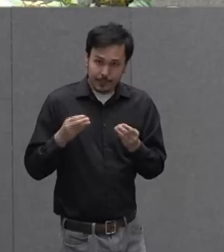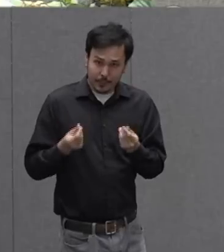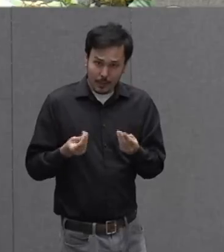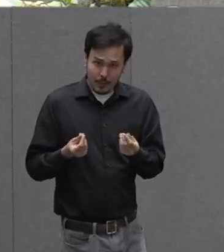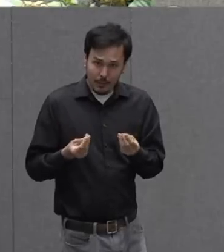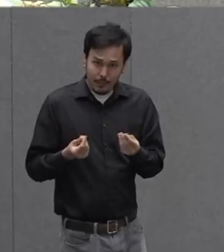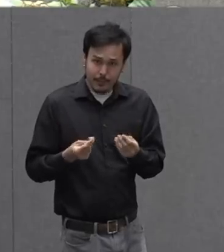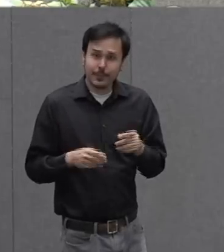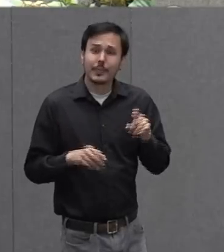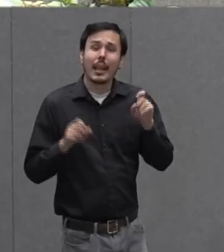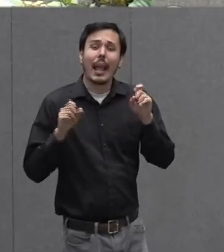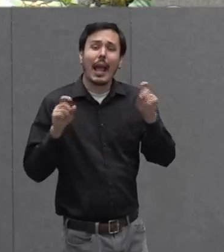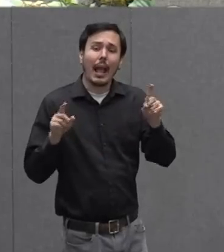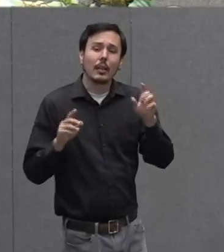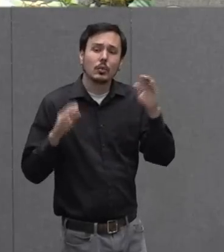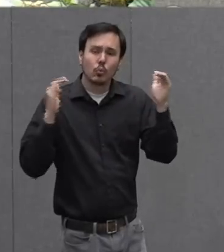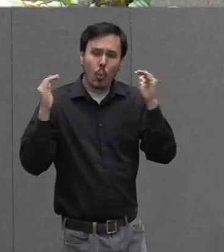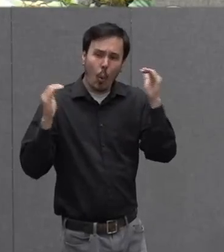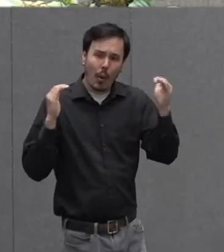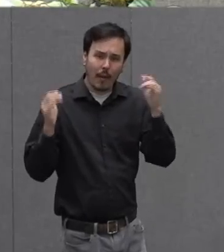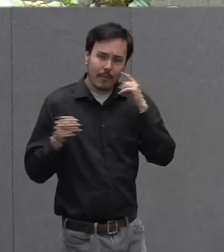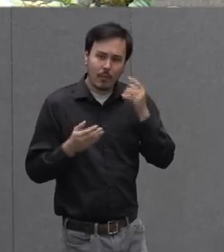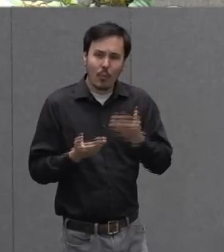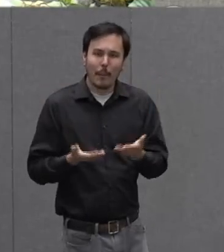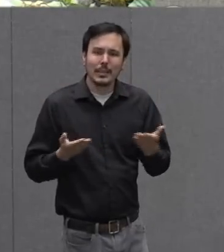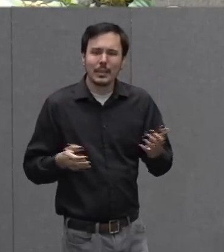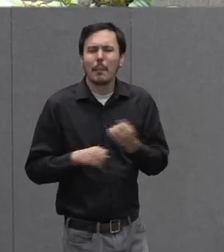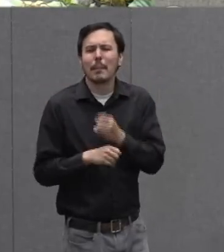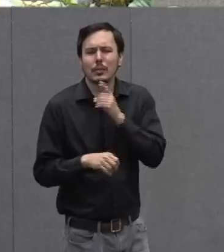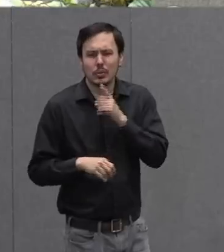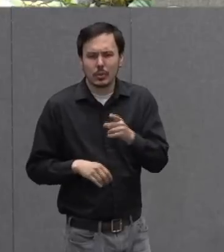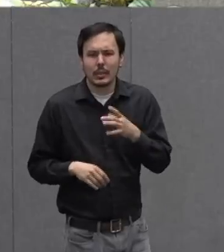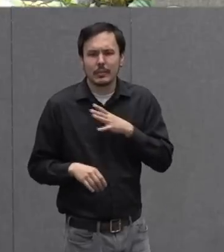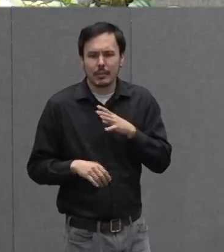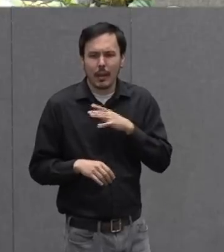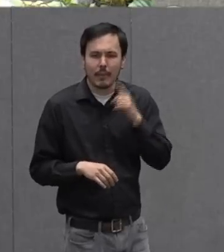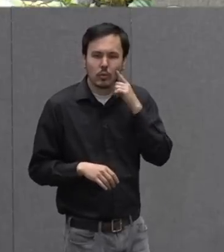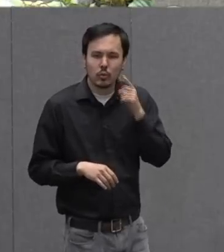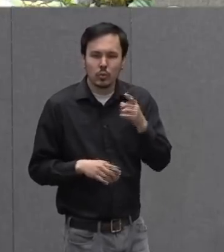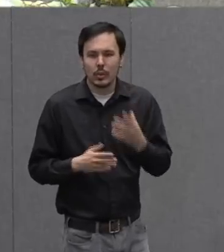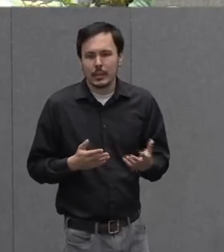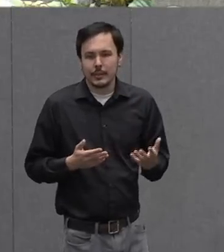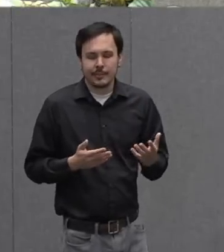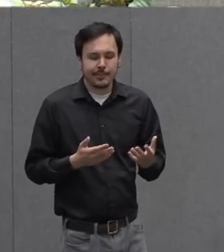Ask a grownup first. You wanna make sure that it's okay to explore and investigate these things.